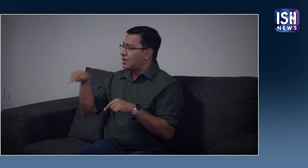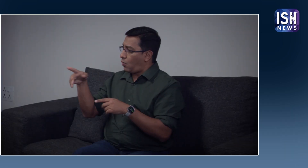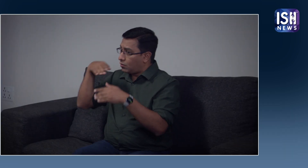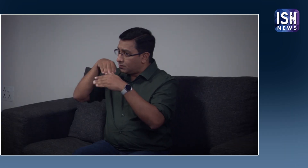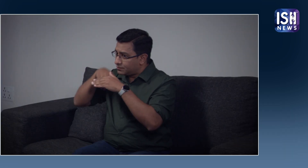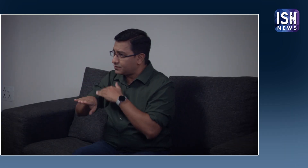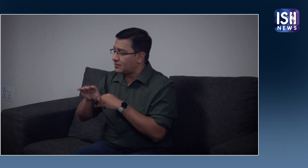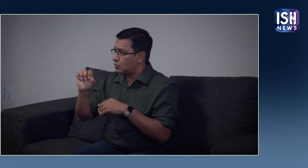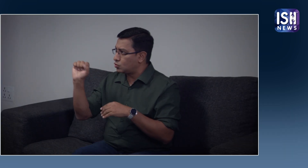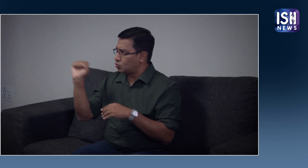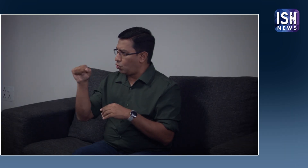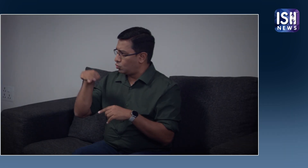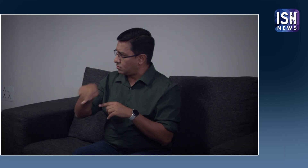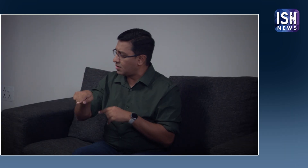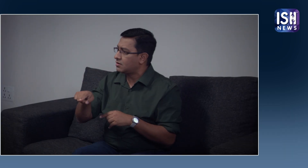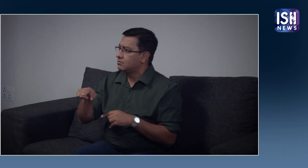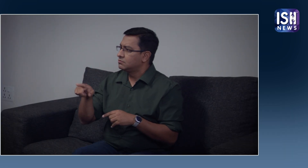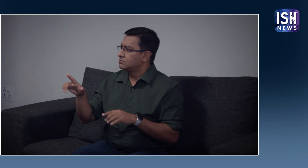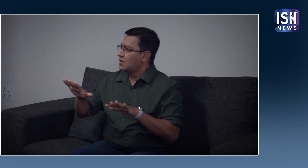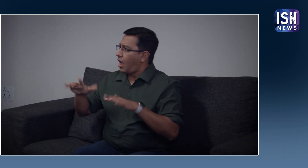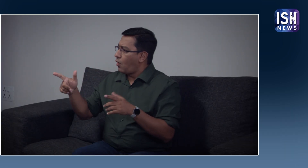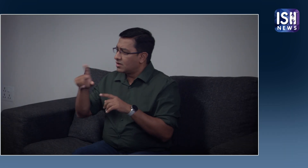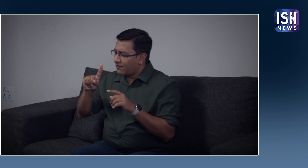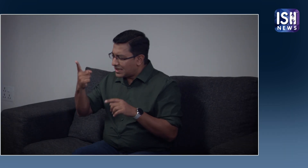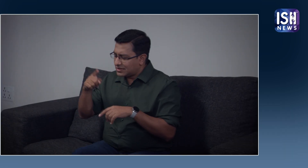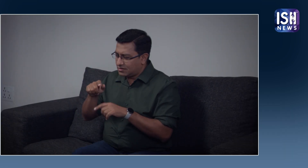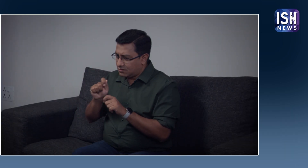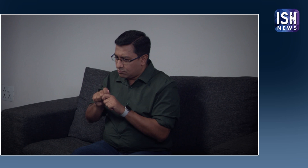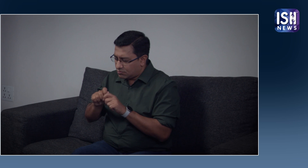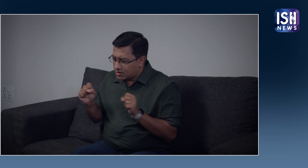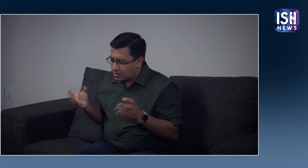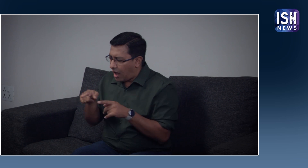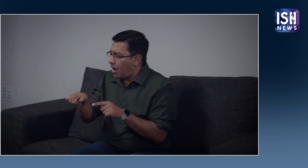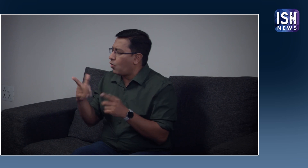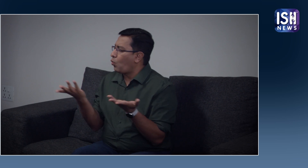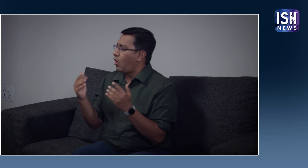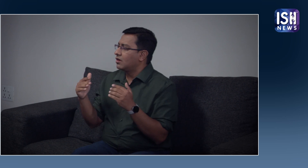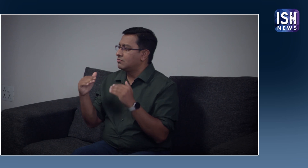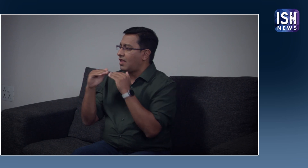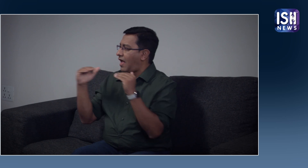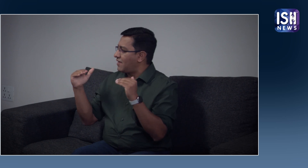When hired by Sorenson, at what level did you first start,